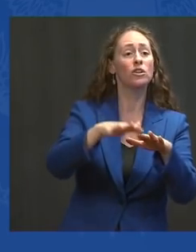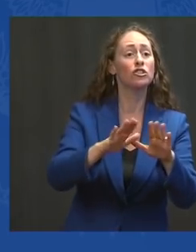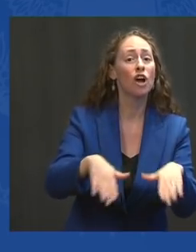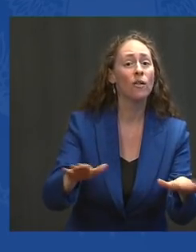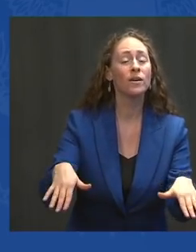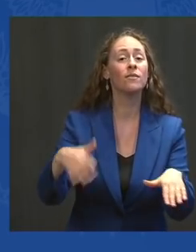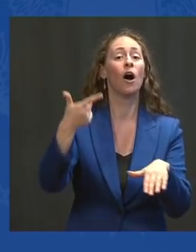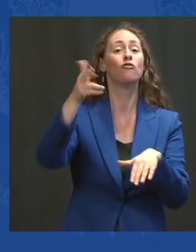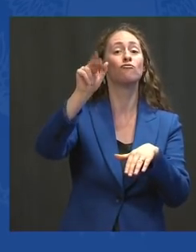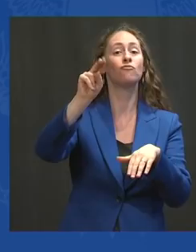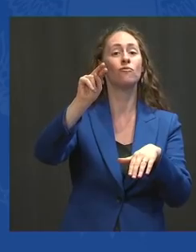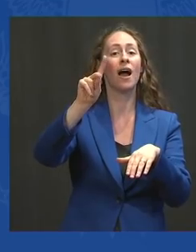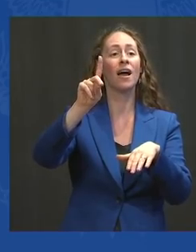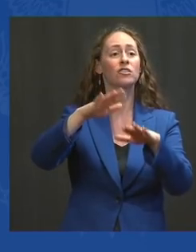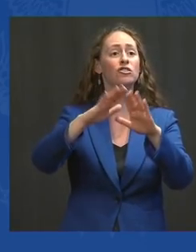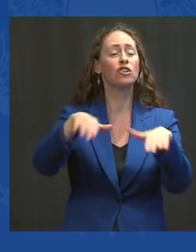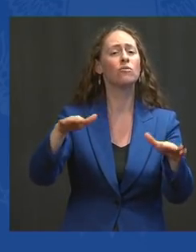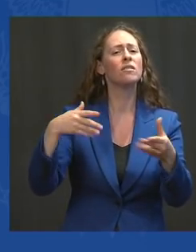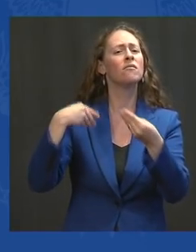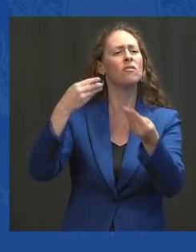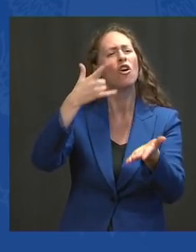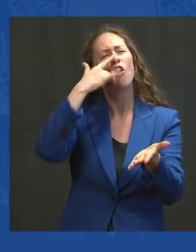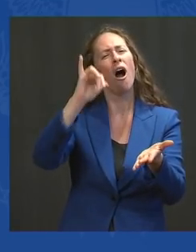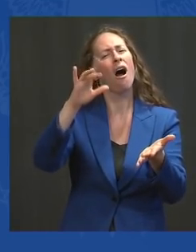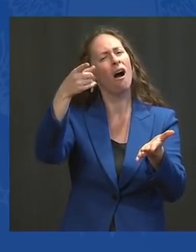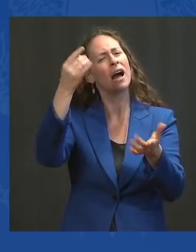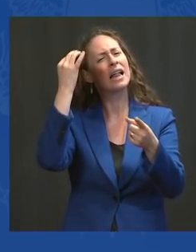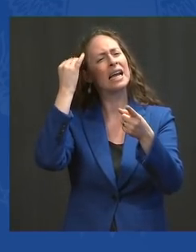And quite frankly, the whole world is watching.